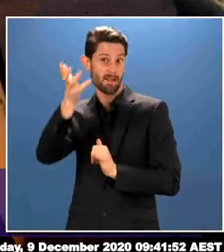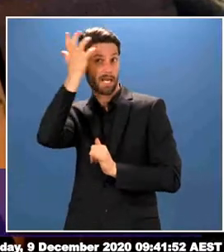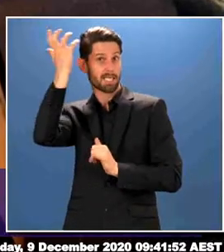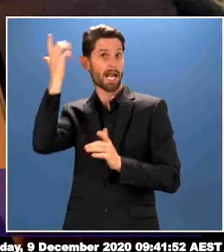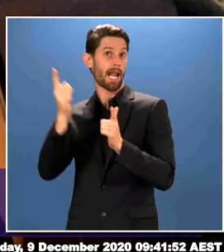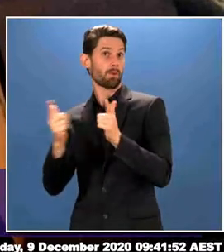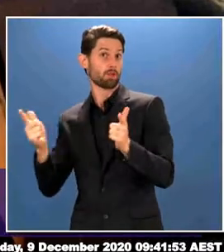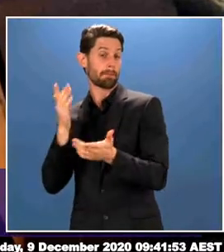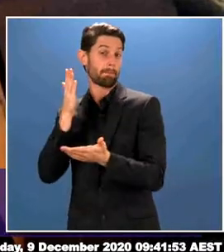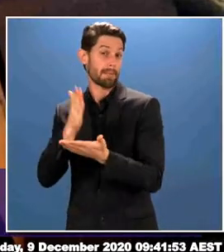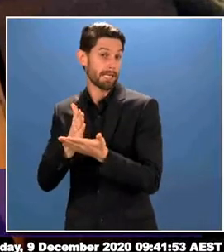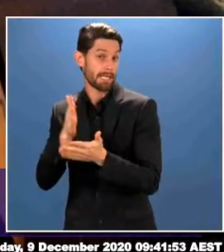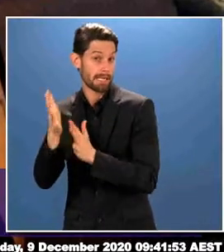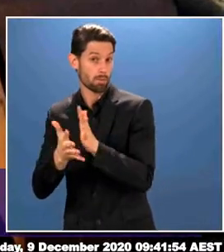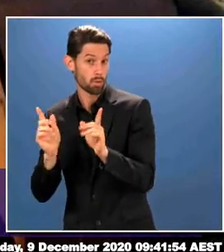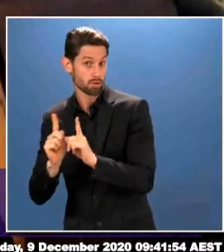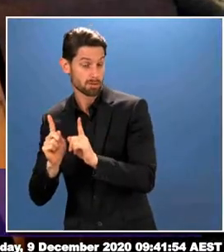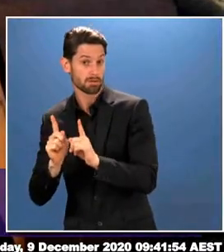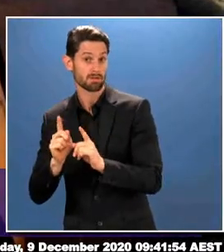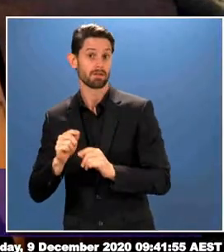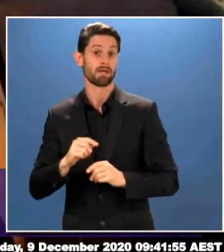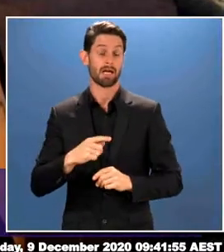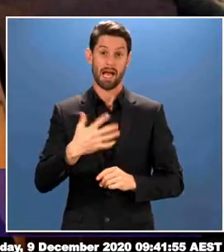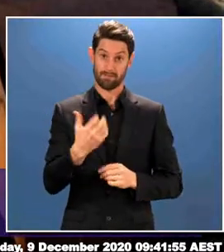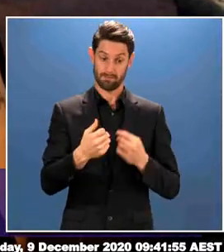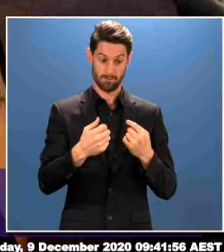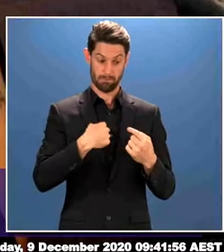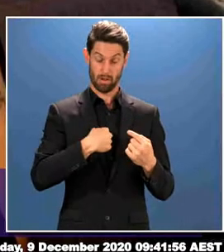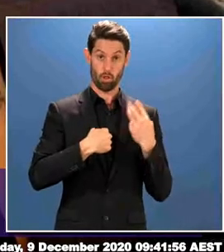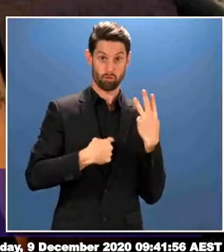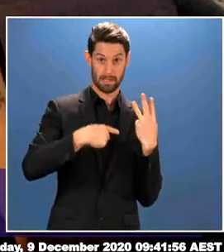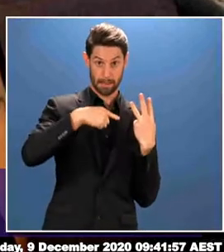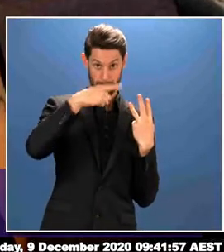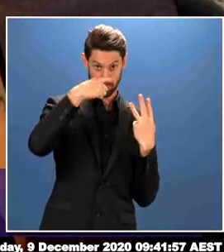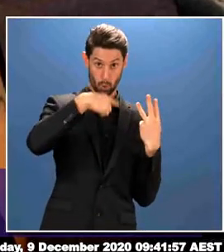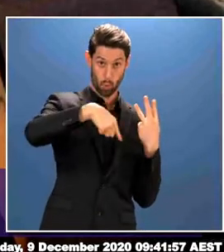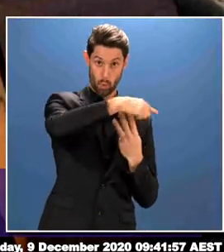analysts, myself and two other people, were in all of the sessions